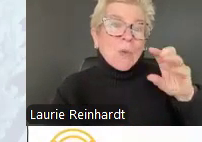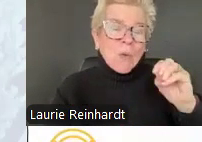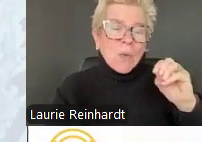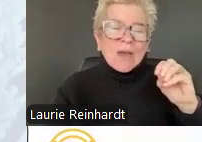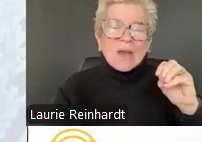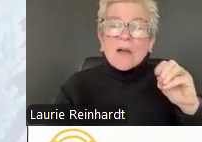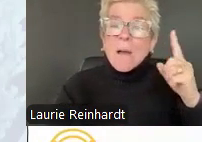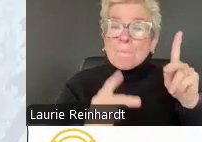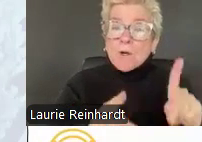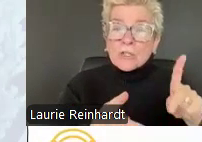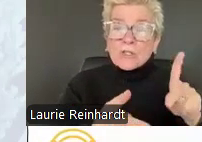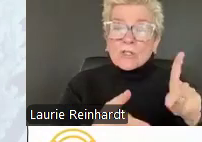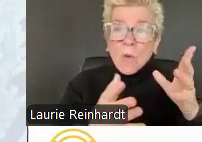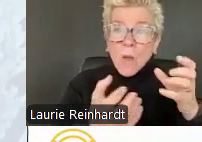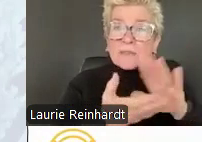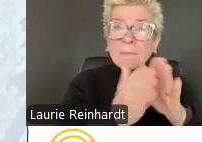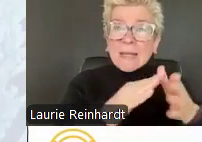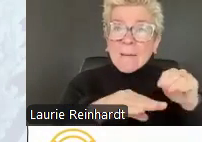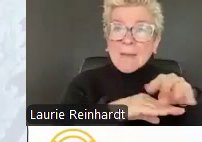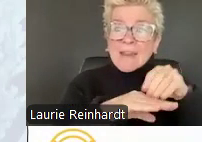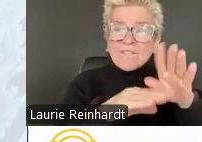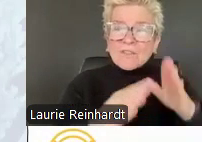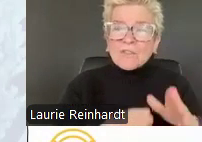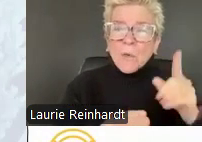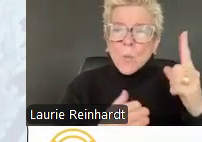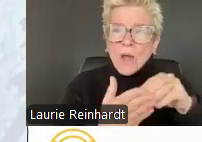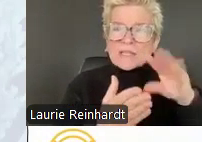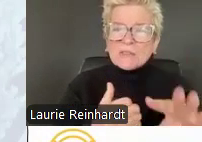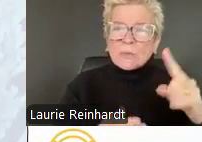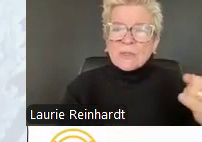influencer. I did have a student come and have to tell me what a twitch streamer was